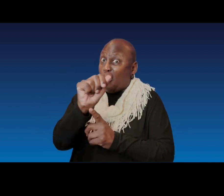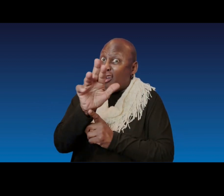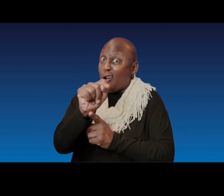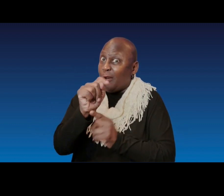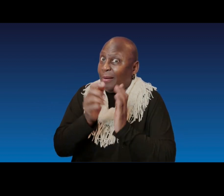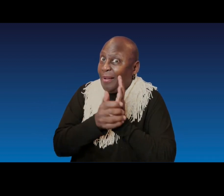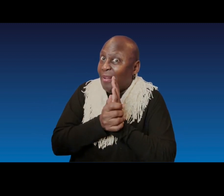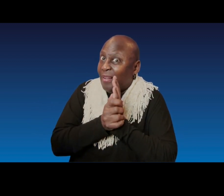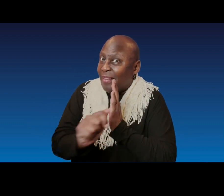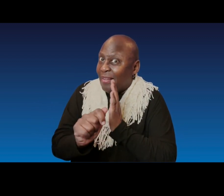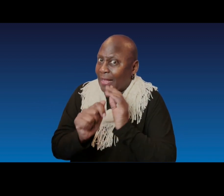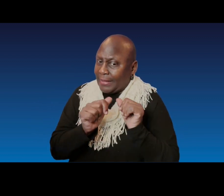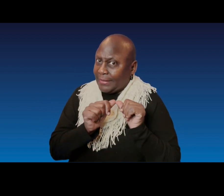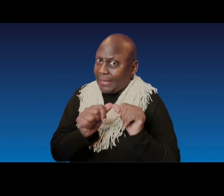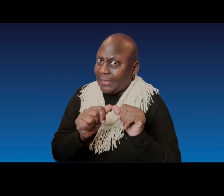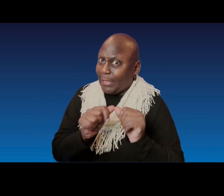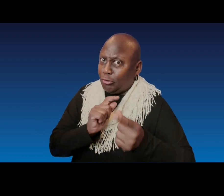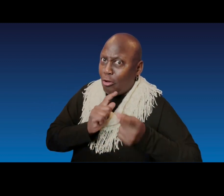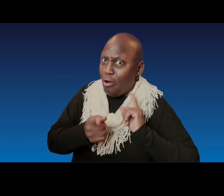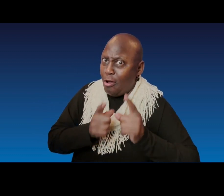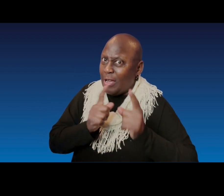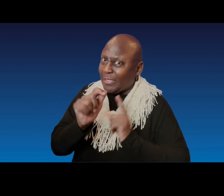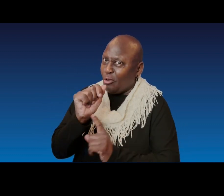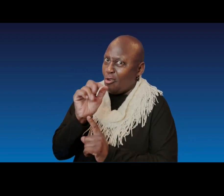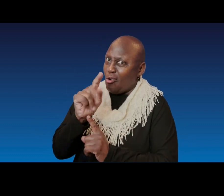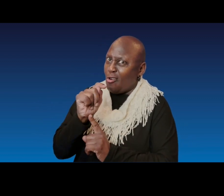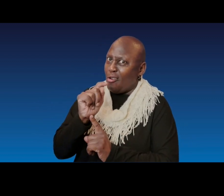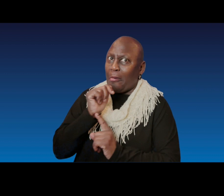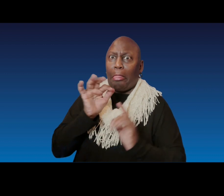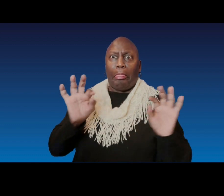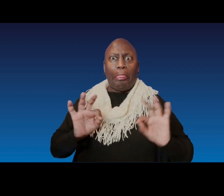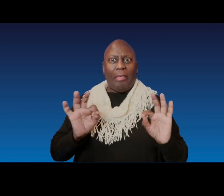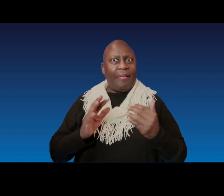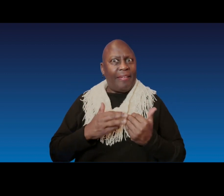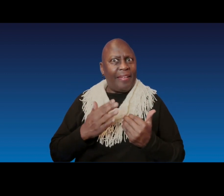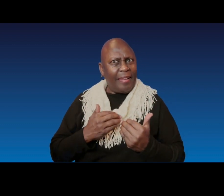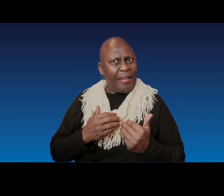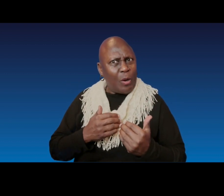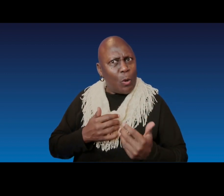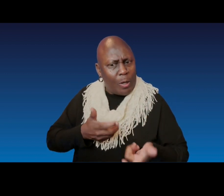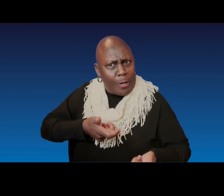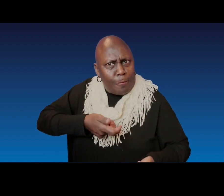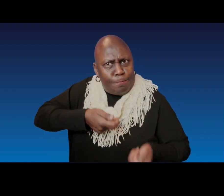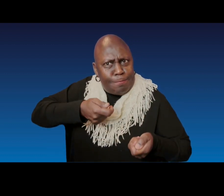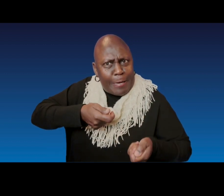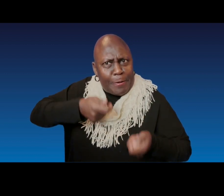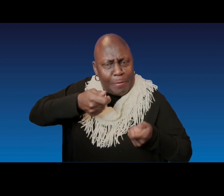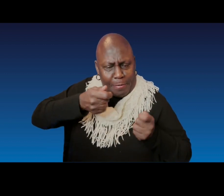is the art of sustained discourse. It's not a minor deal or easy